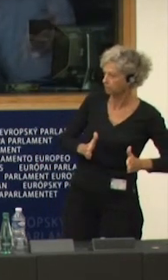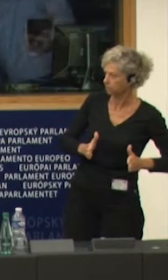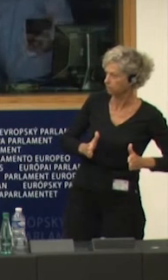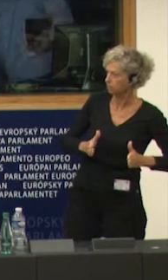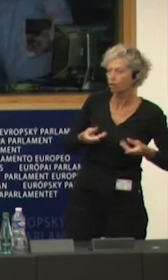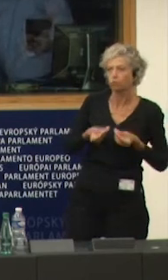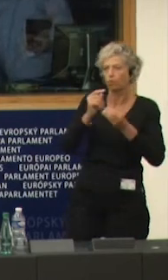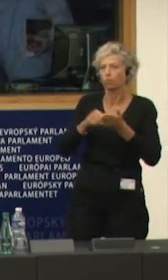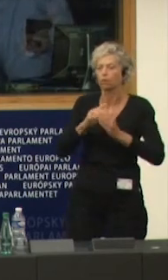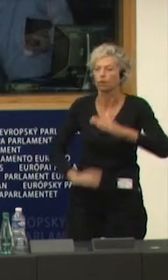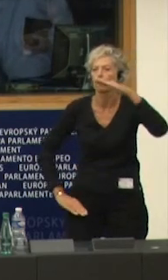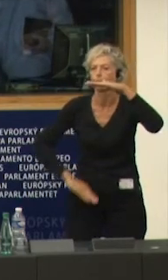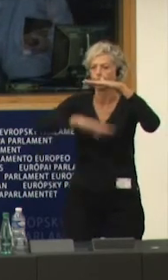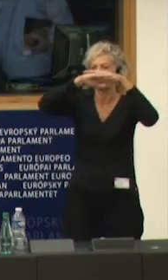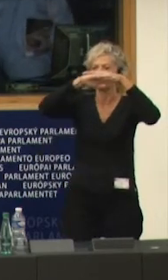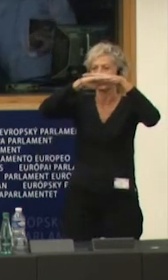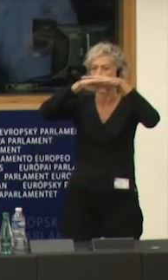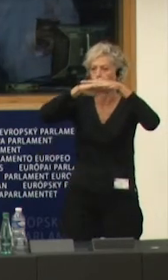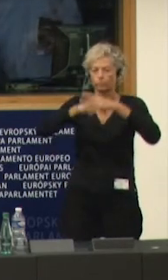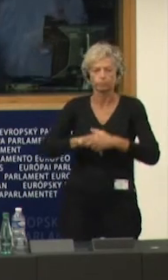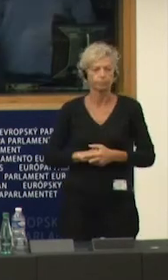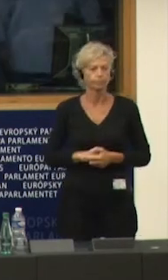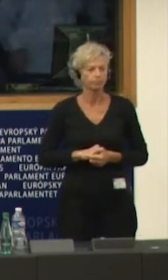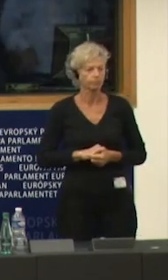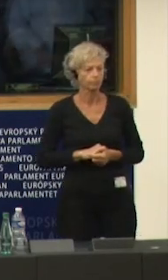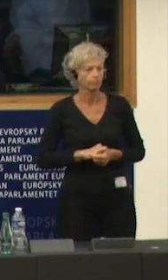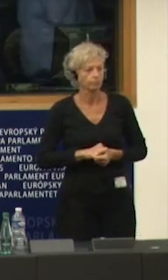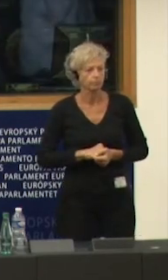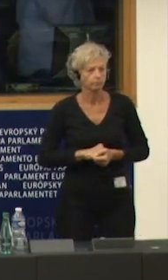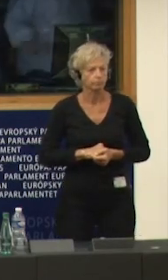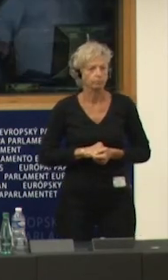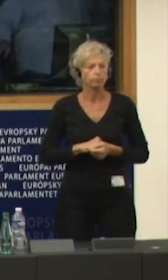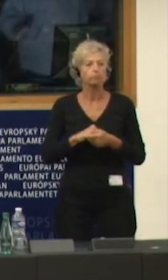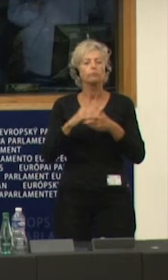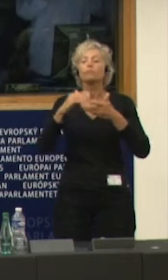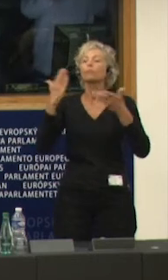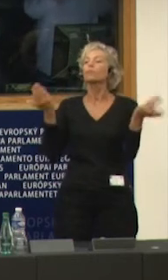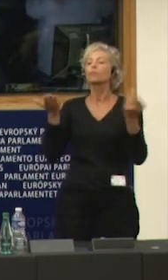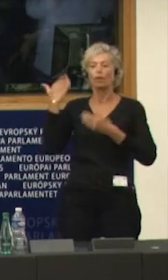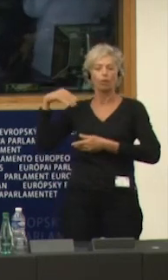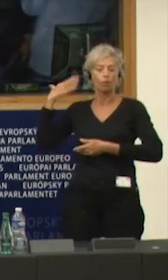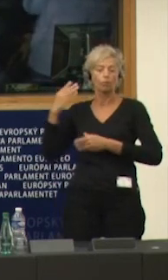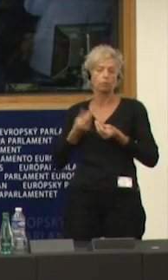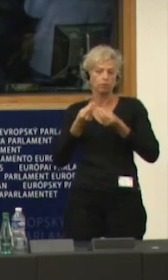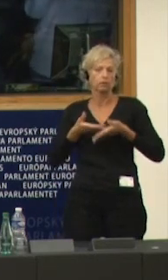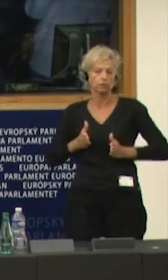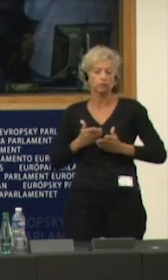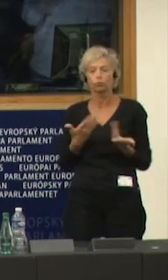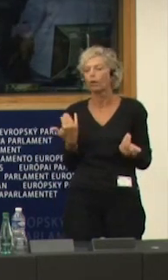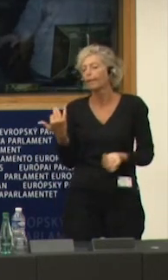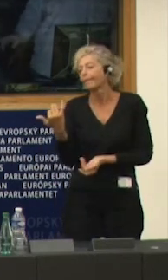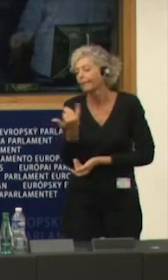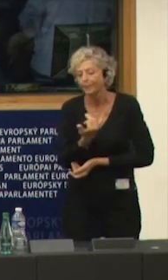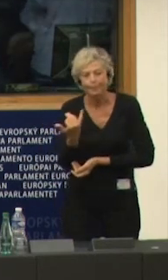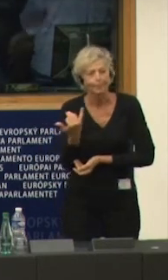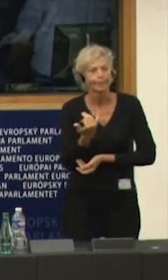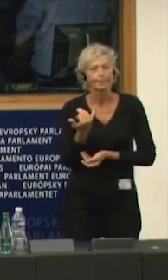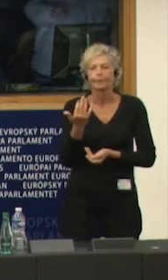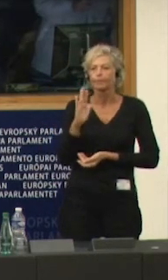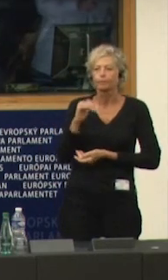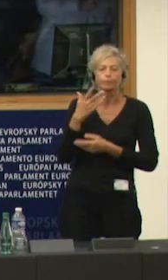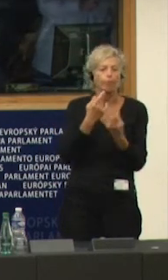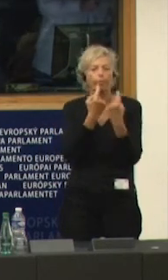So, we in the sector dealing with young people with disabilities, we shouldn't complain. We have to adapt to changes, new situation.